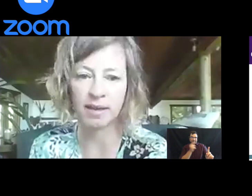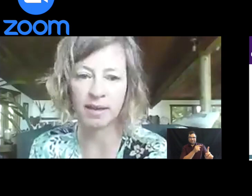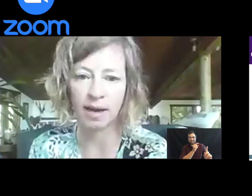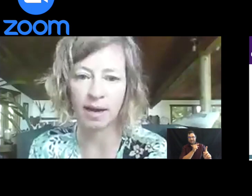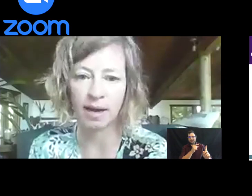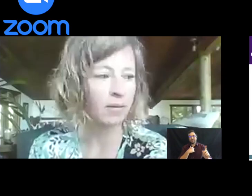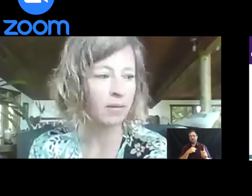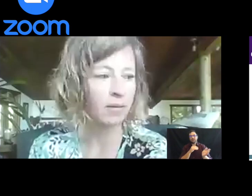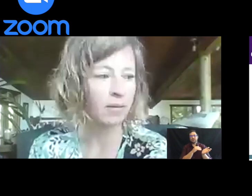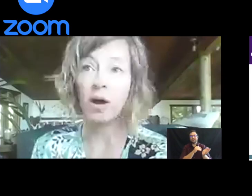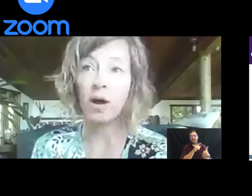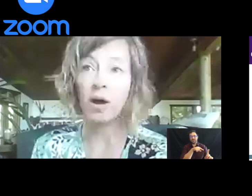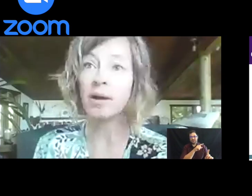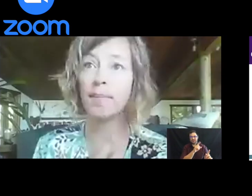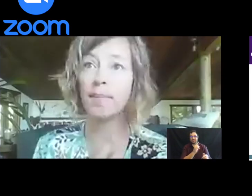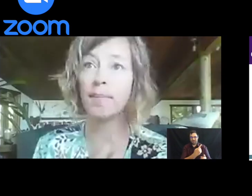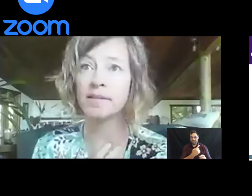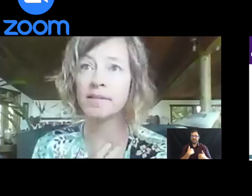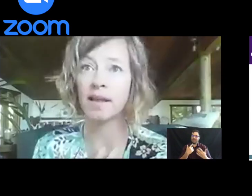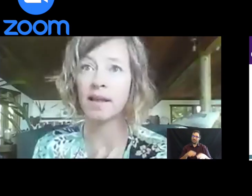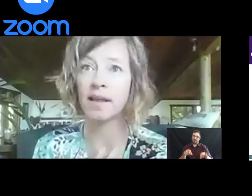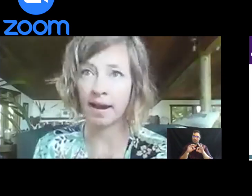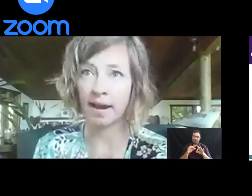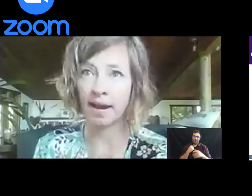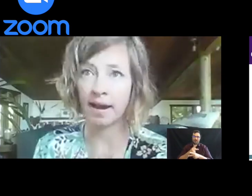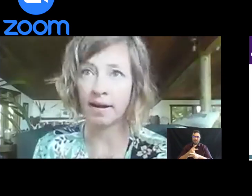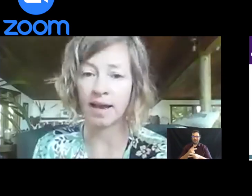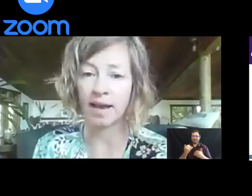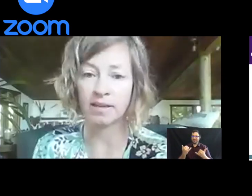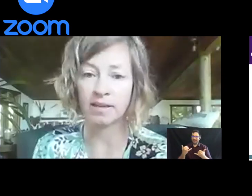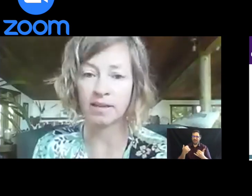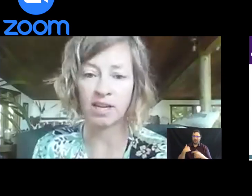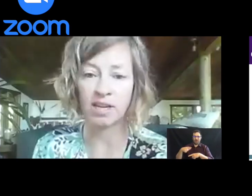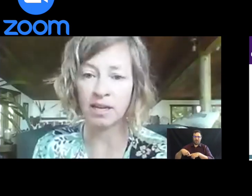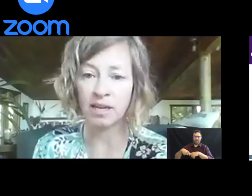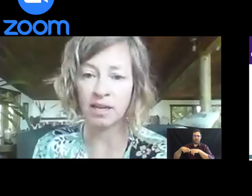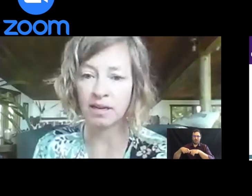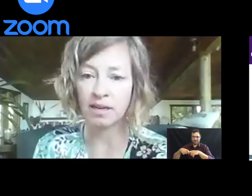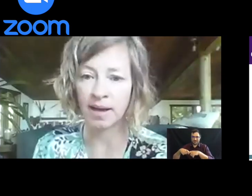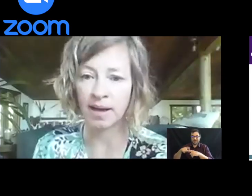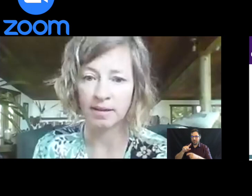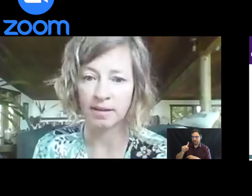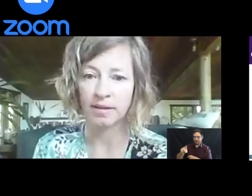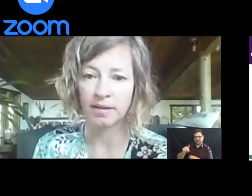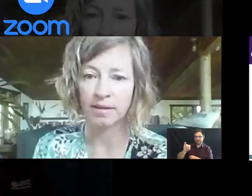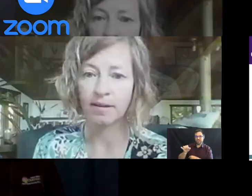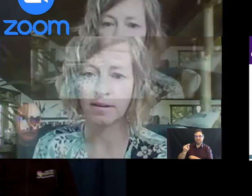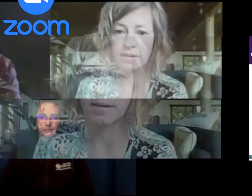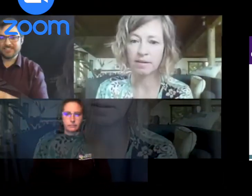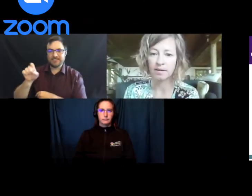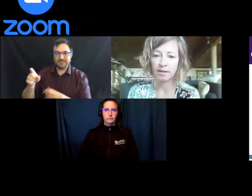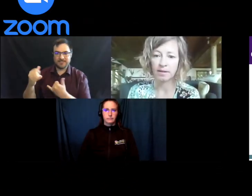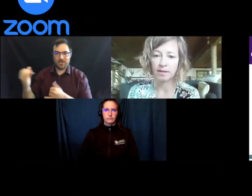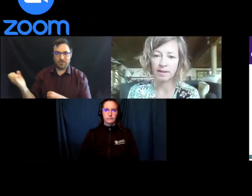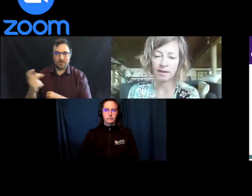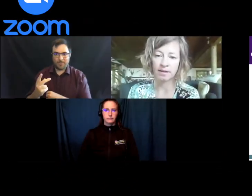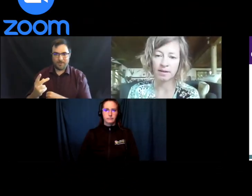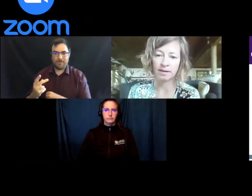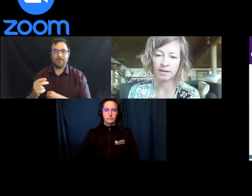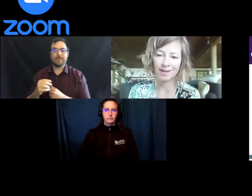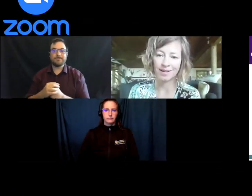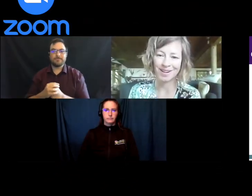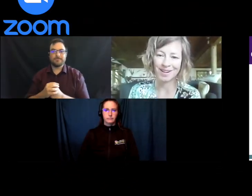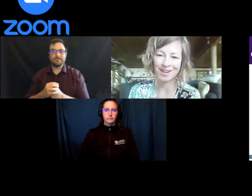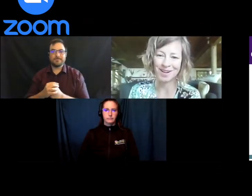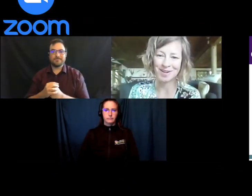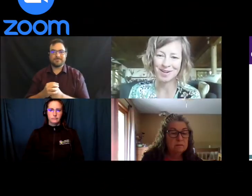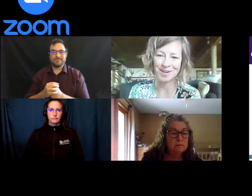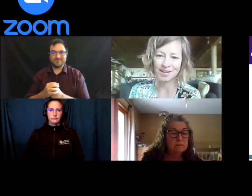into care. So I'm gonna pause there and ask Jeannie to come on as our loss to follow-up prevention